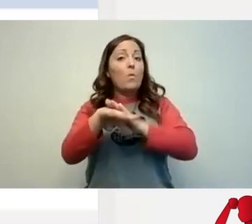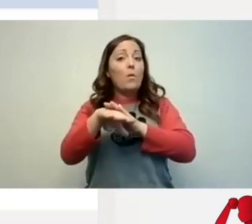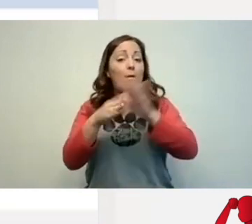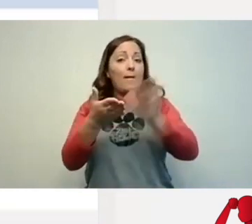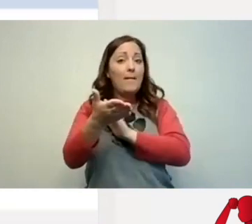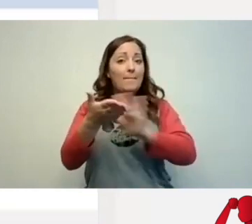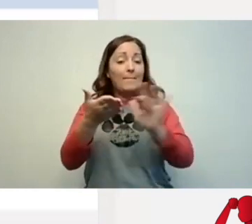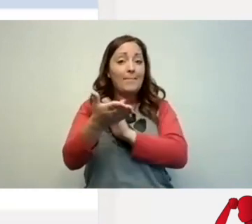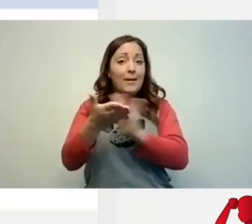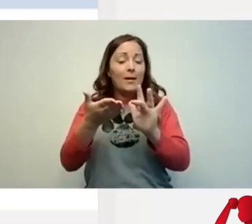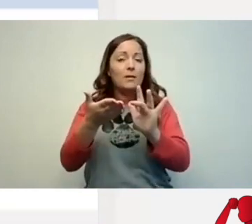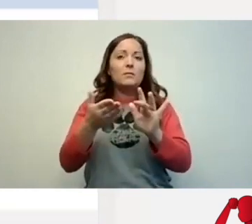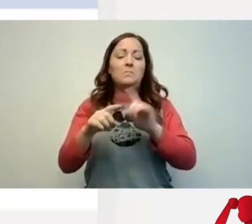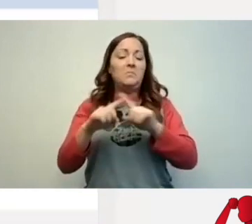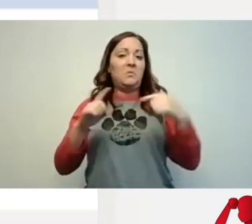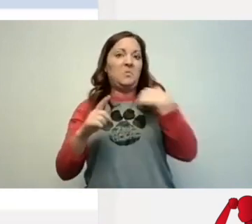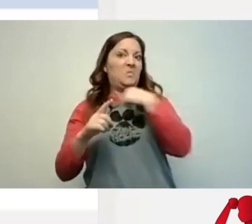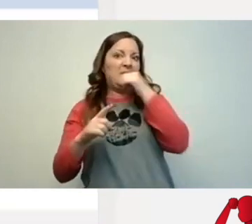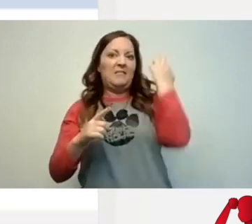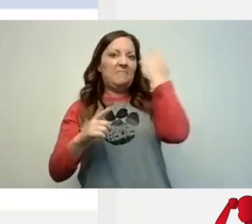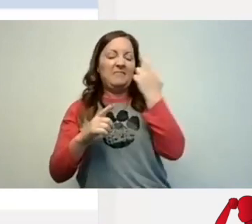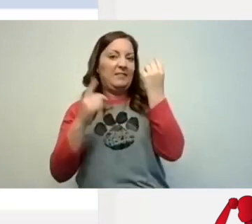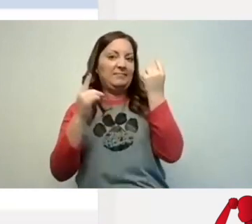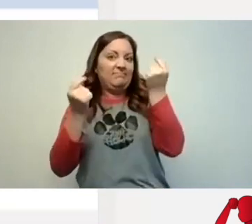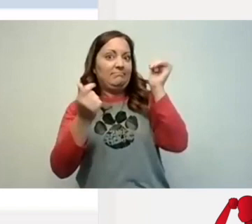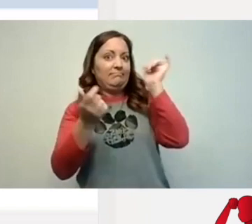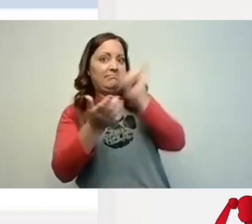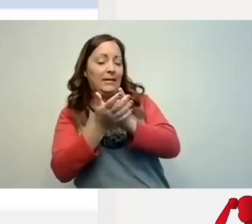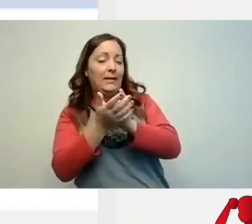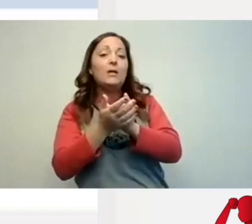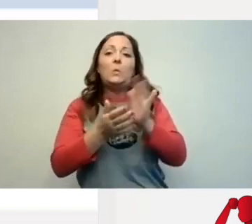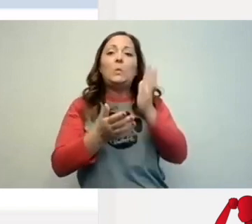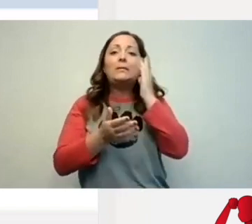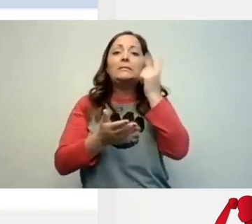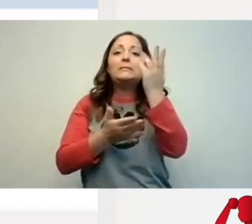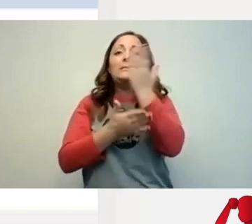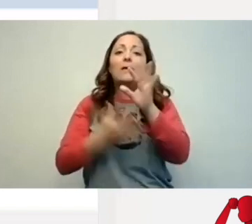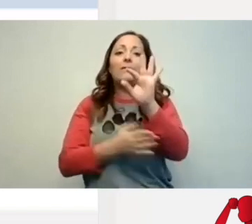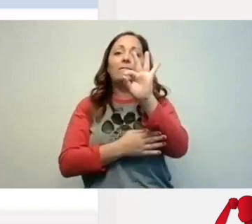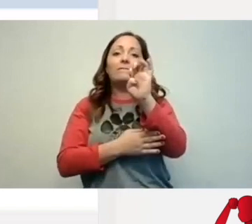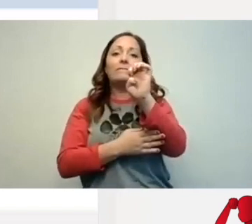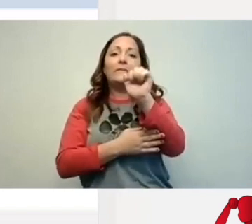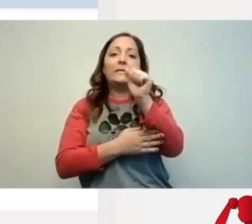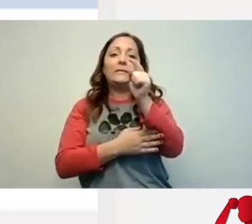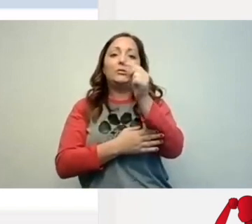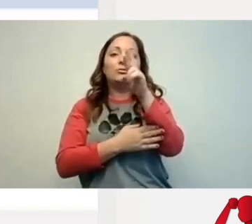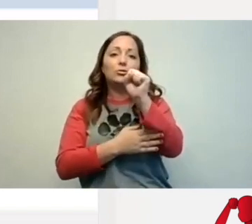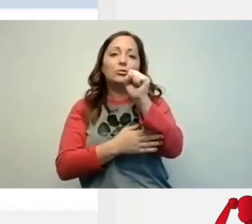through an app that you can download onto an iPad, as an example.